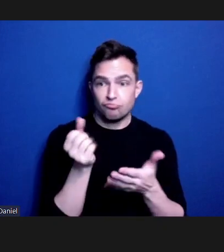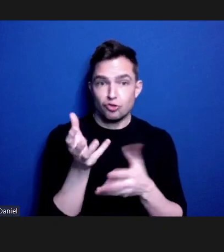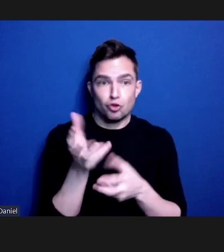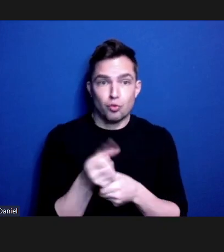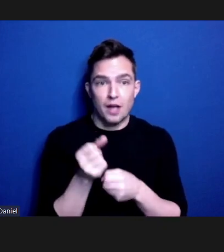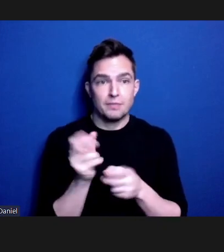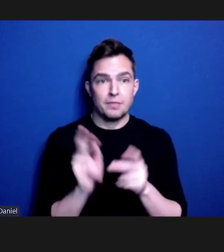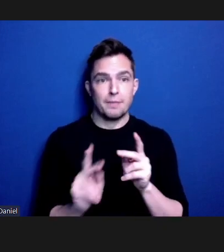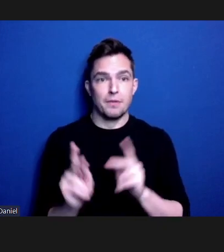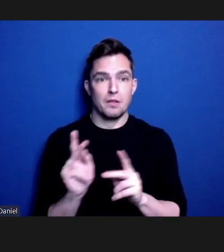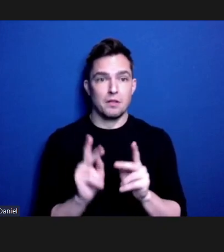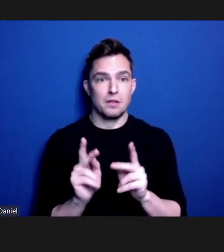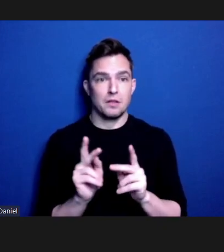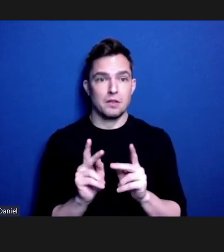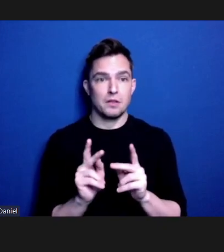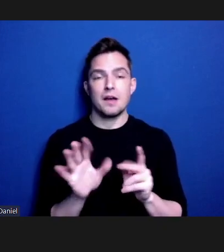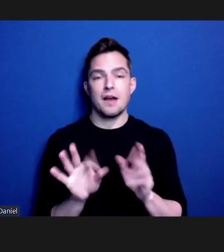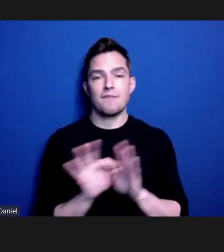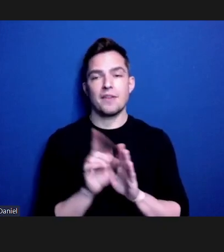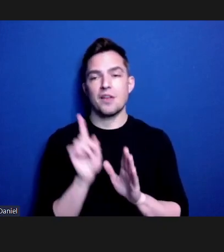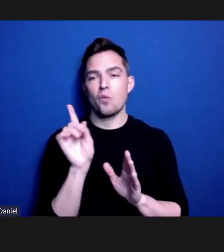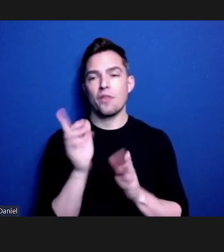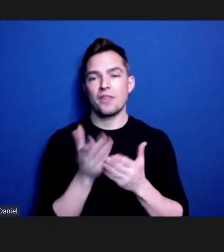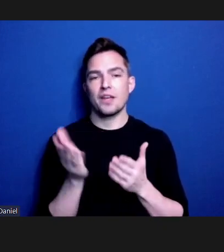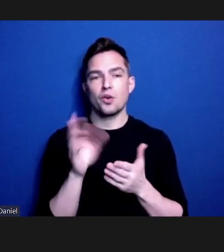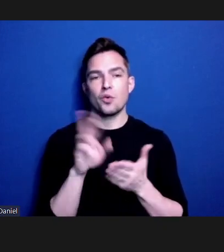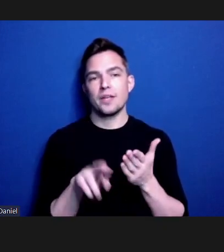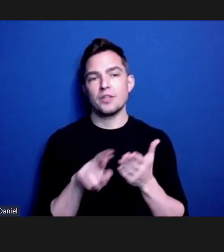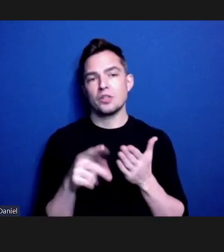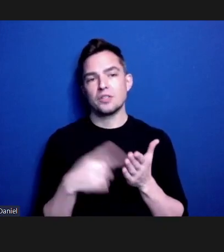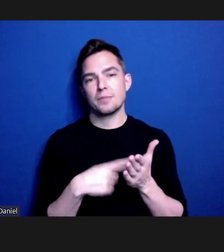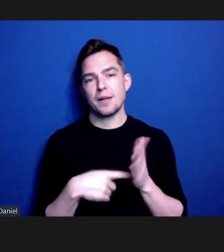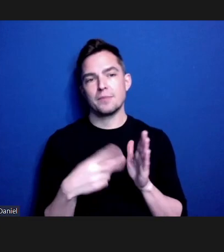I mean. I find one thing is like, research sometimes is replicated over and over and